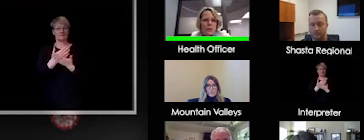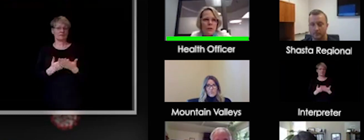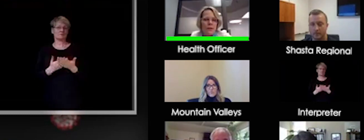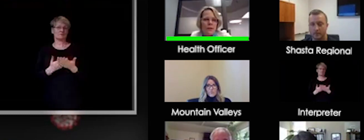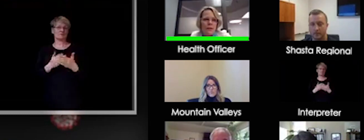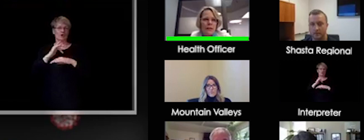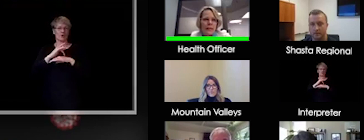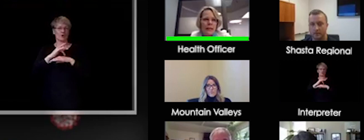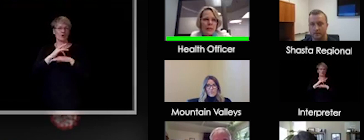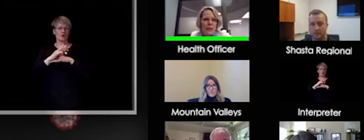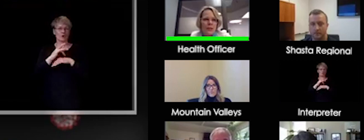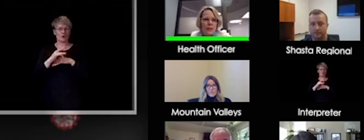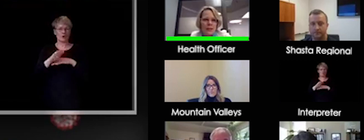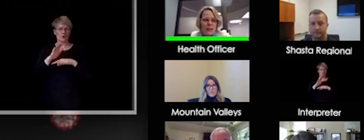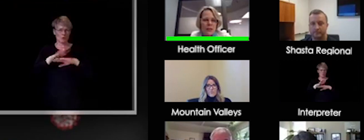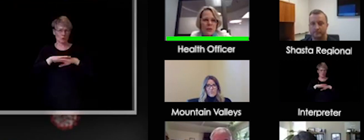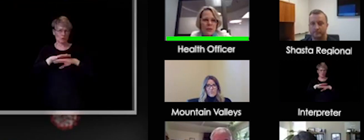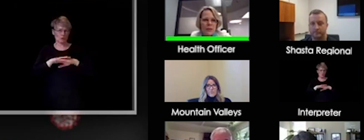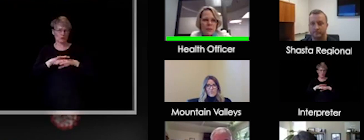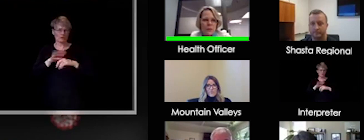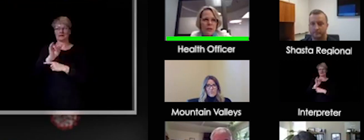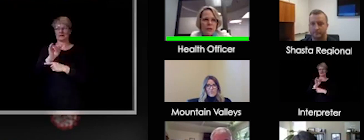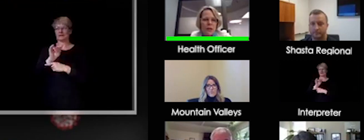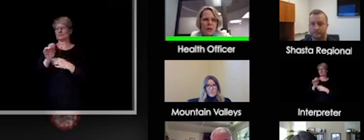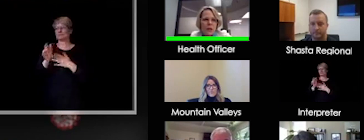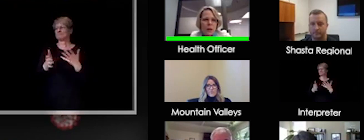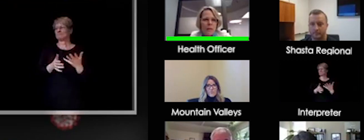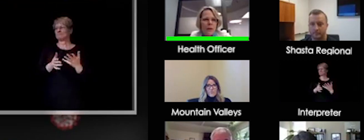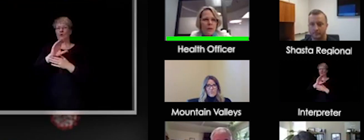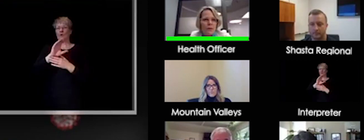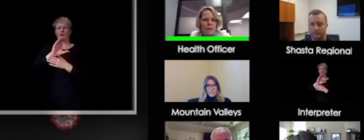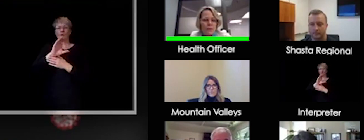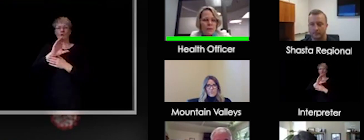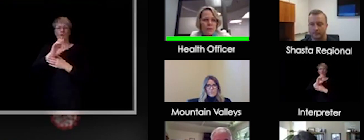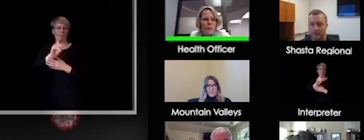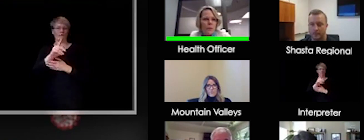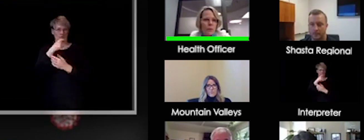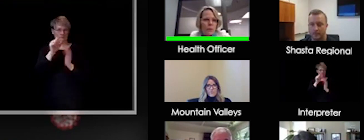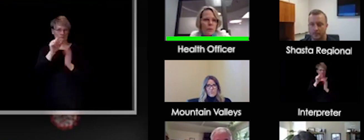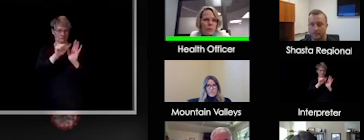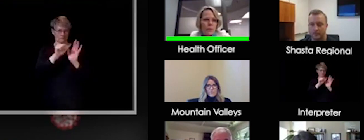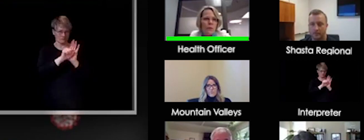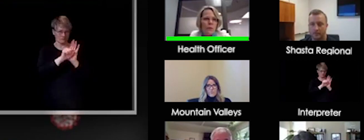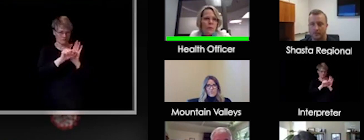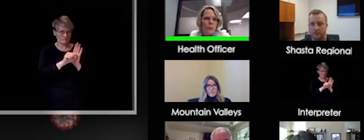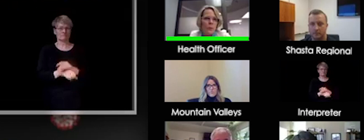of the earliest indications of disease transmission that we would see that would occur before